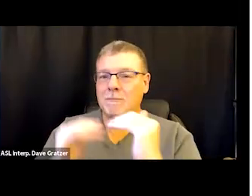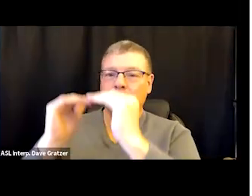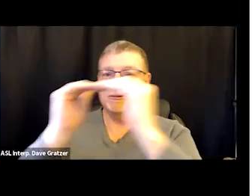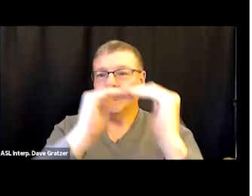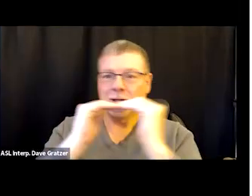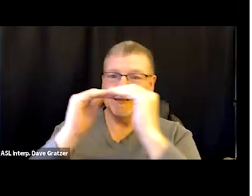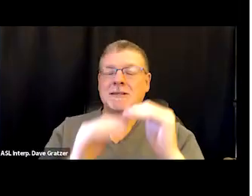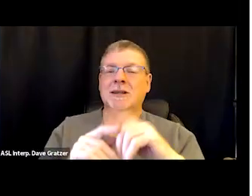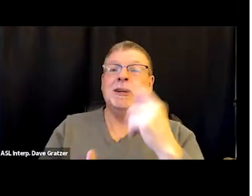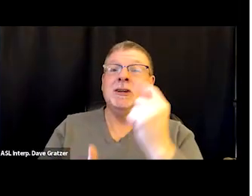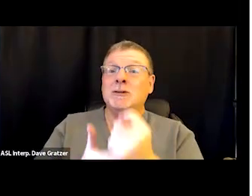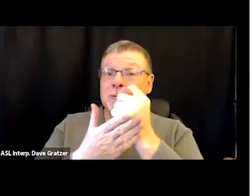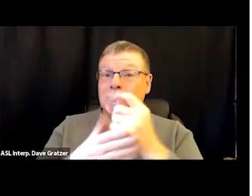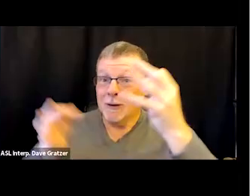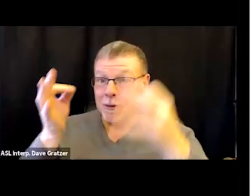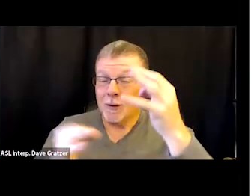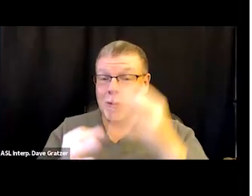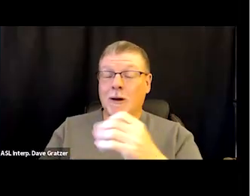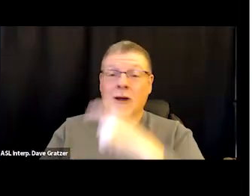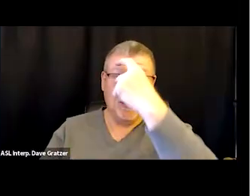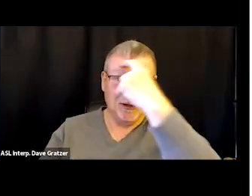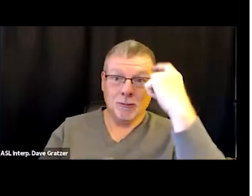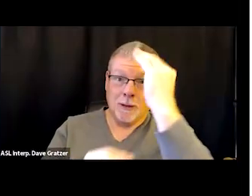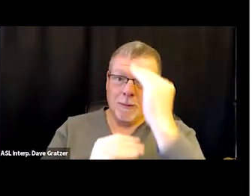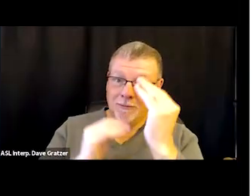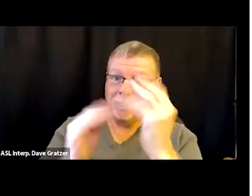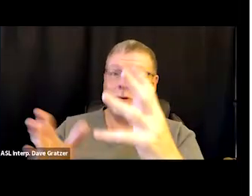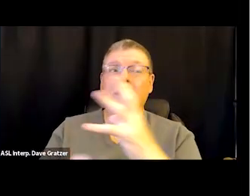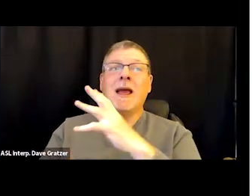treatment courts, trauma-informed courts, and procedural justice.